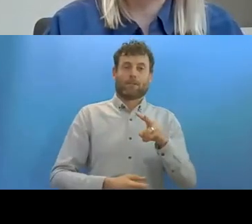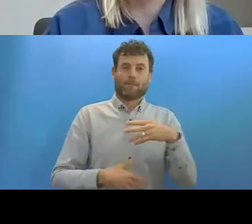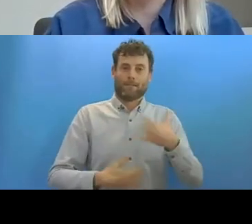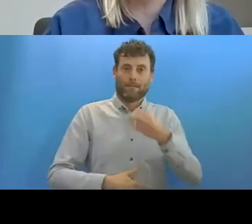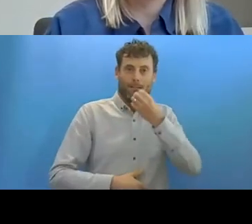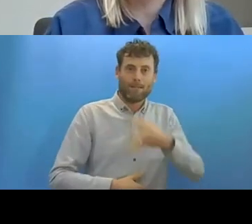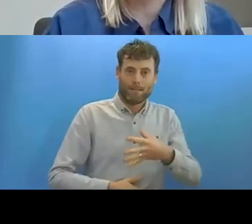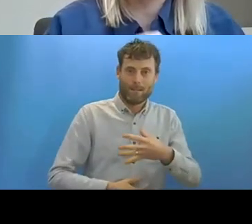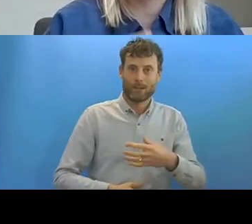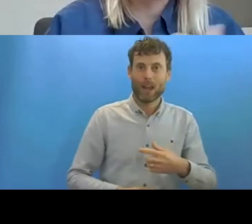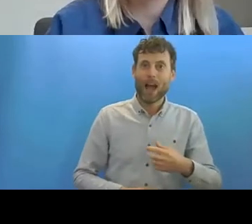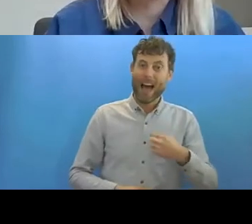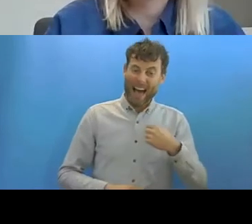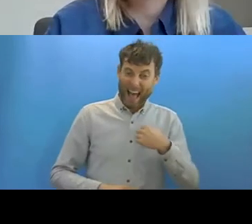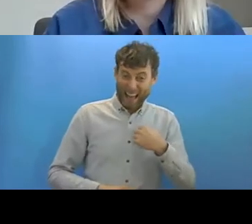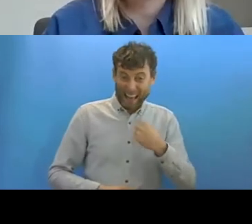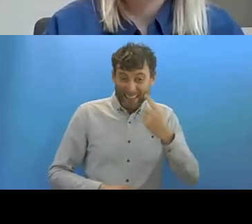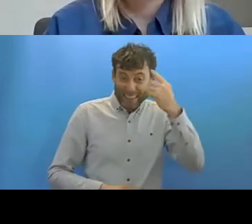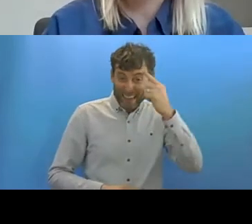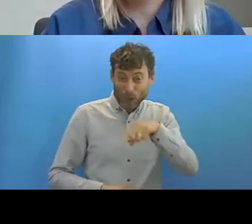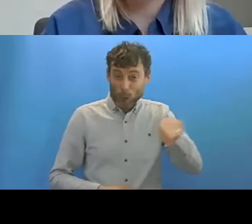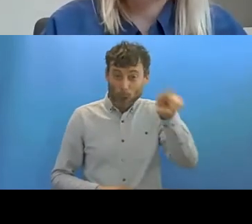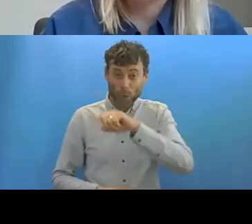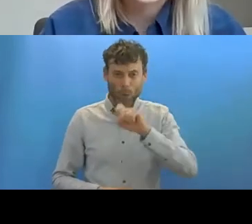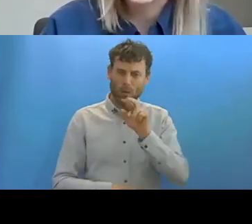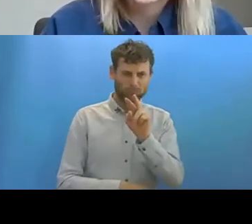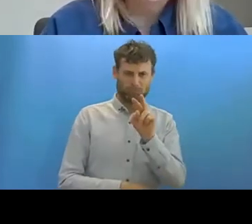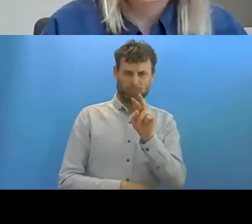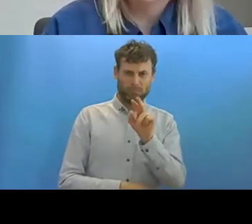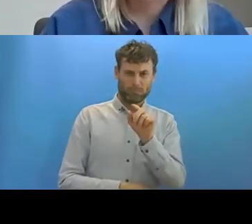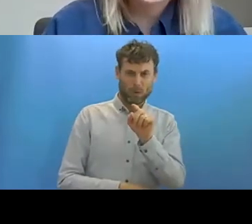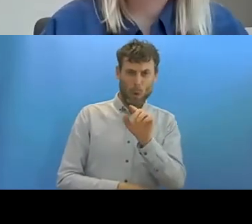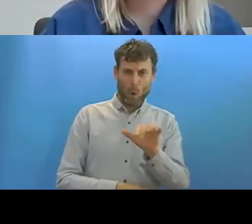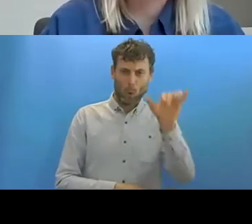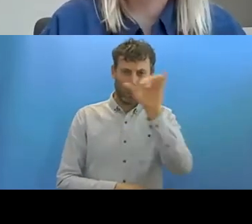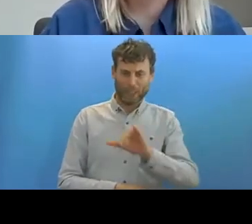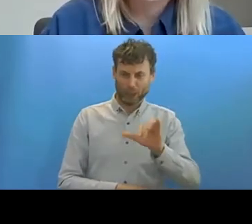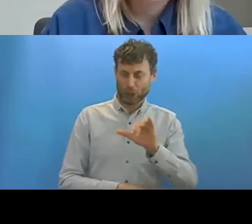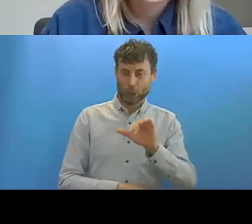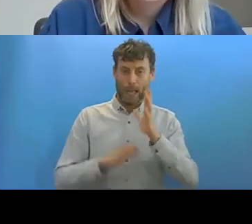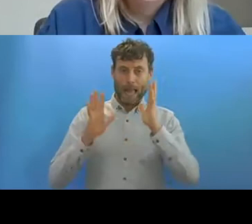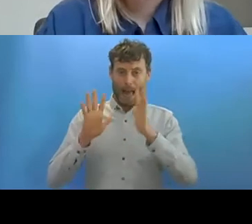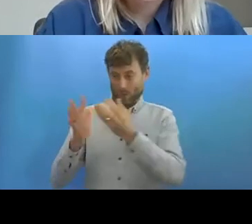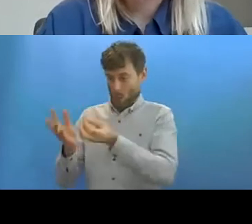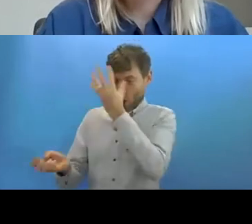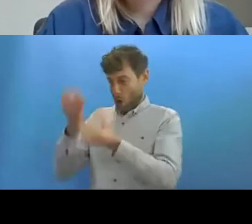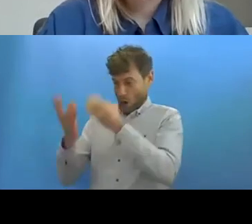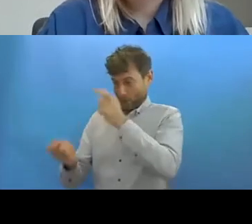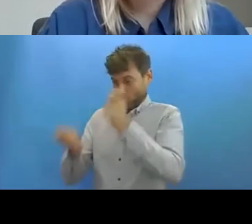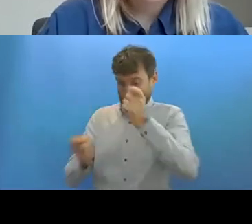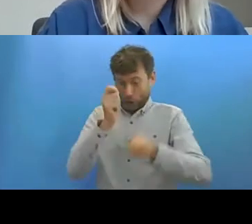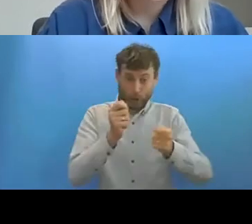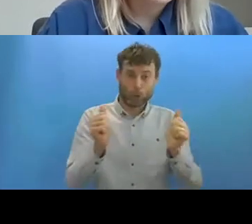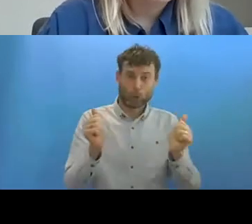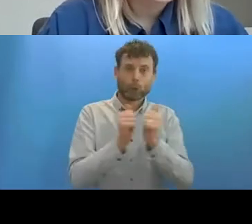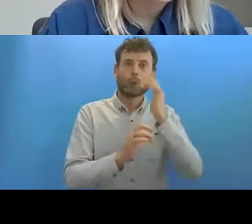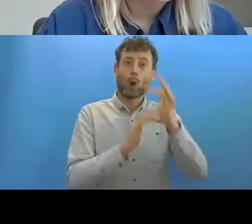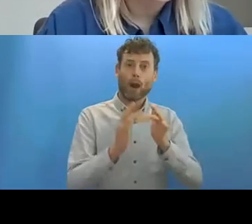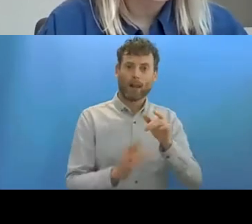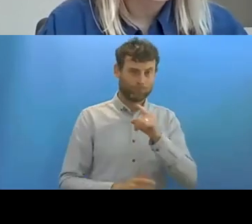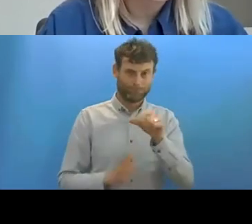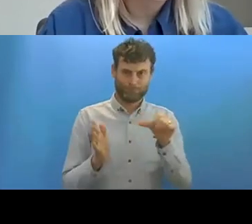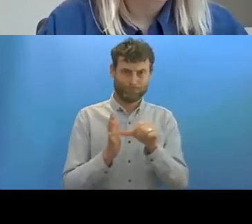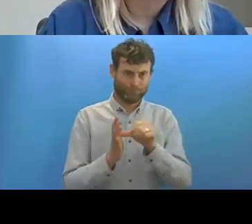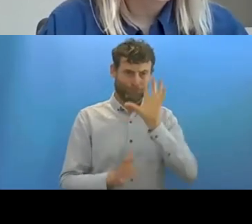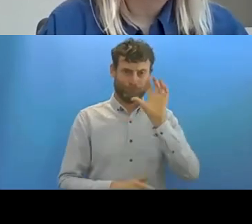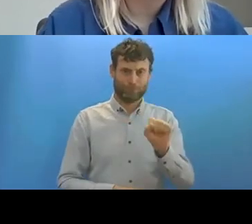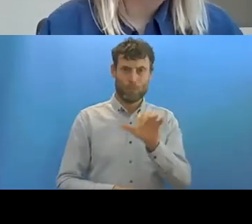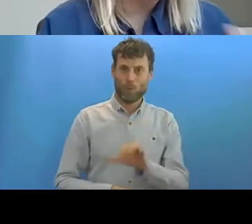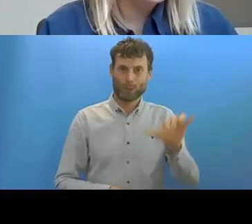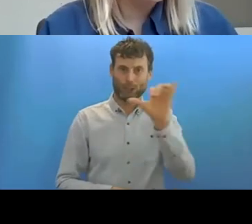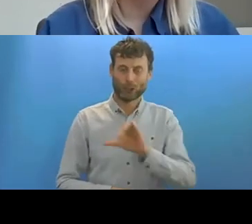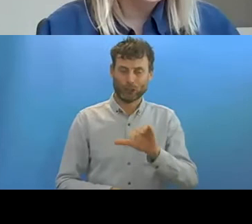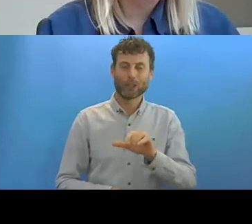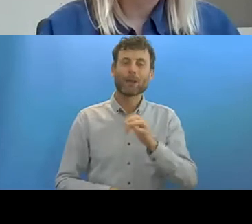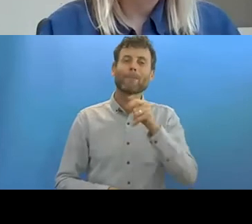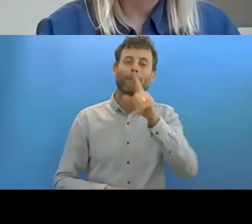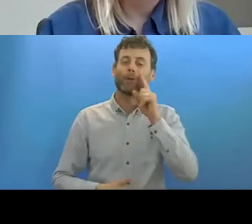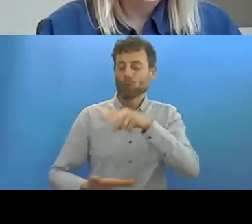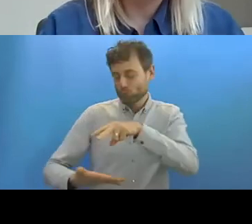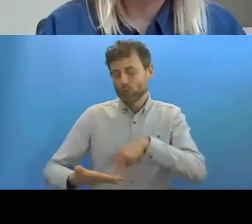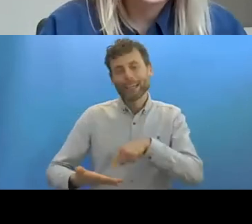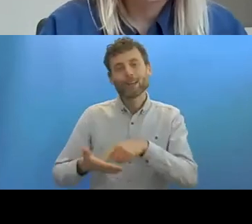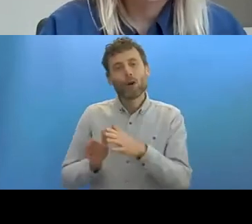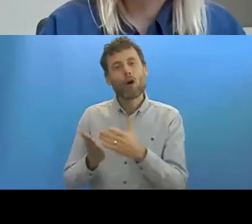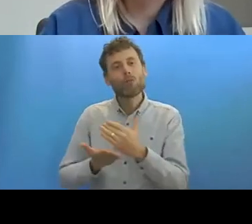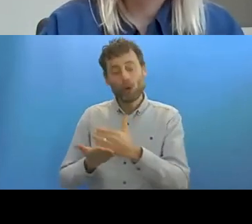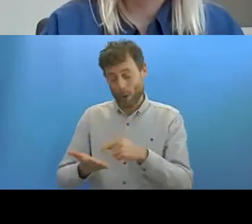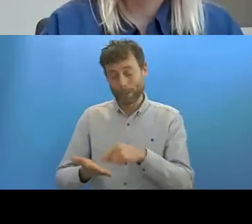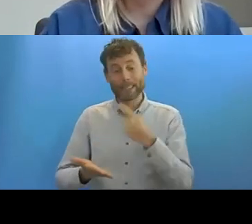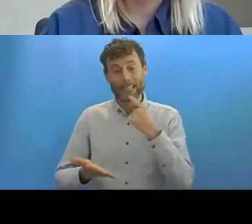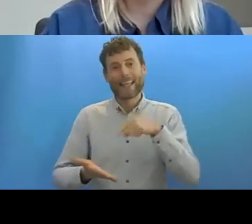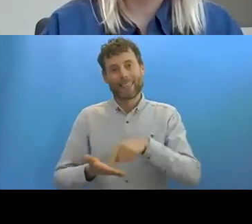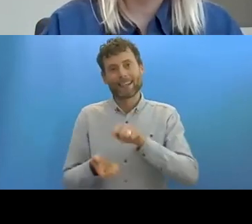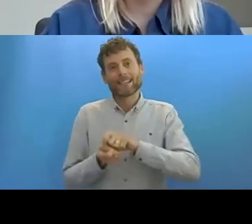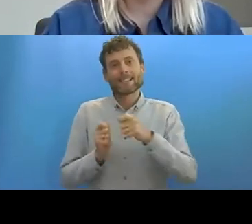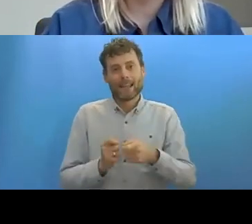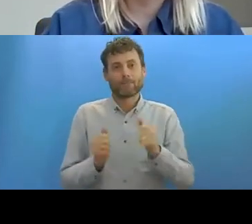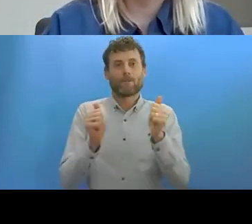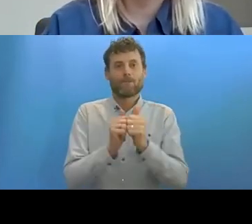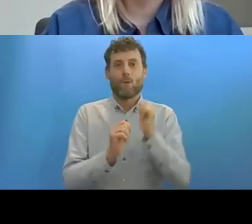they were doing, they're absolutely brilliant and I don't think you would be able to tell which ones have had to do a complete 360, unless it says in the copy obviously,